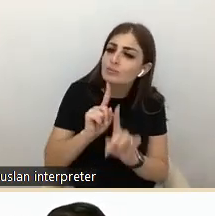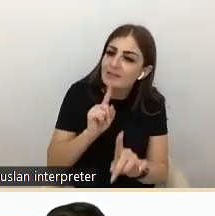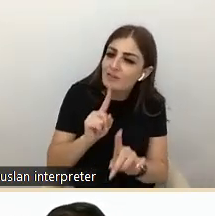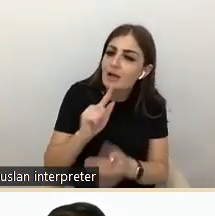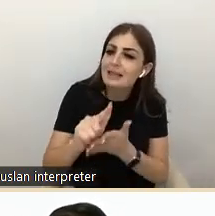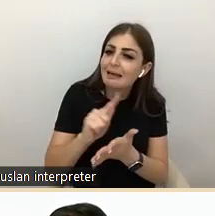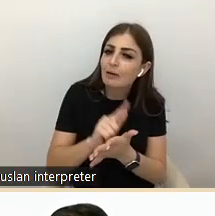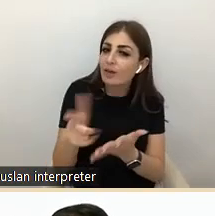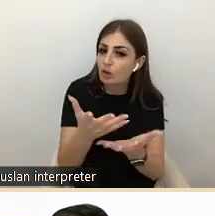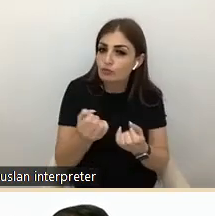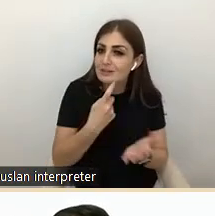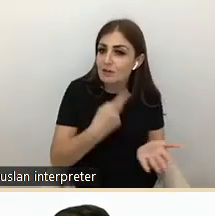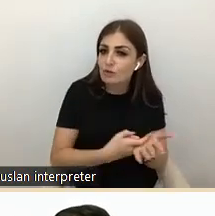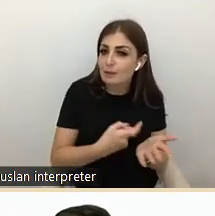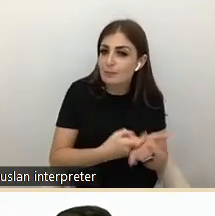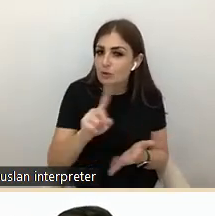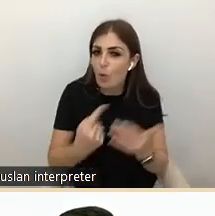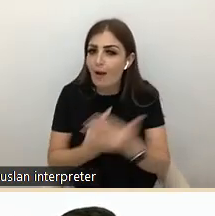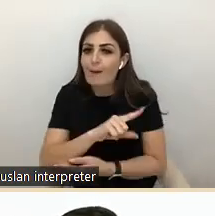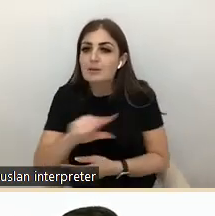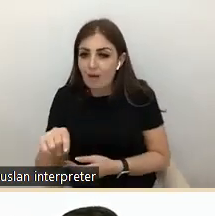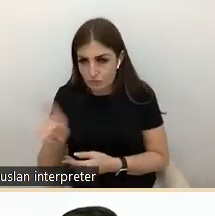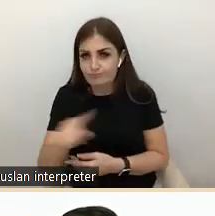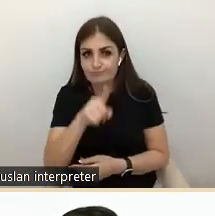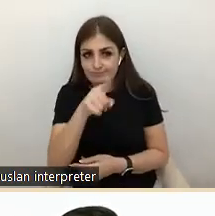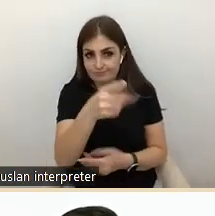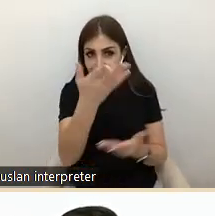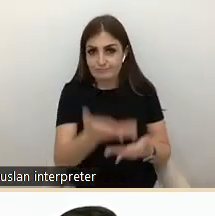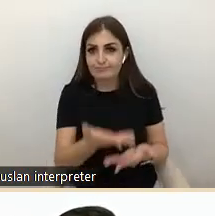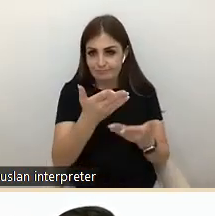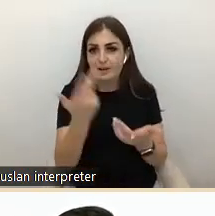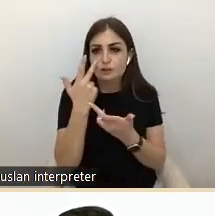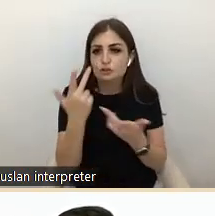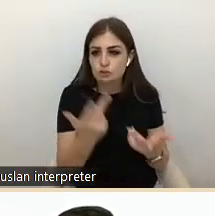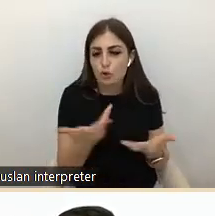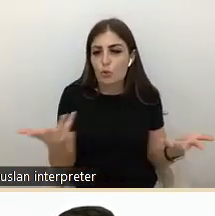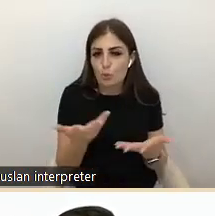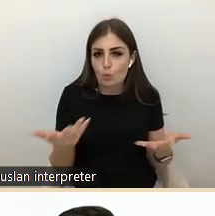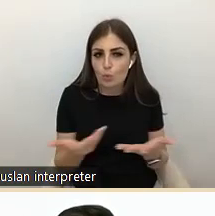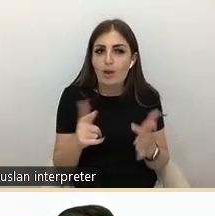you receive a recommendation, the one stop shop is the IER Advice Service Information